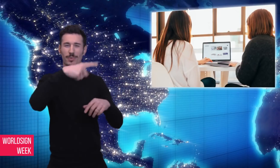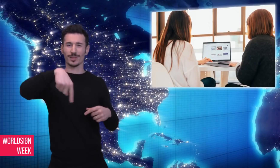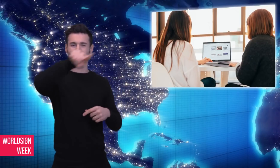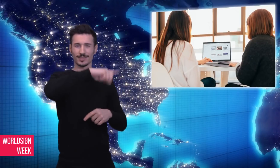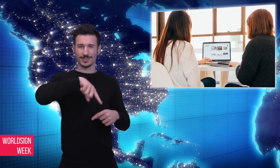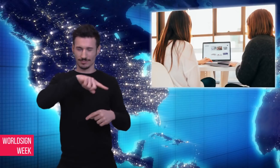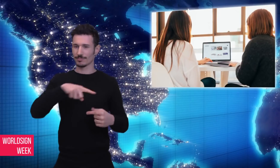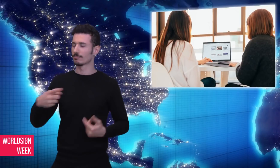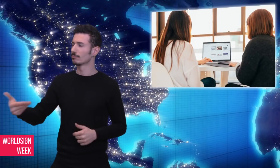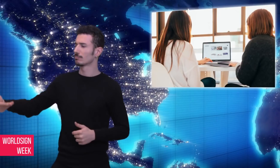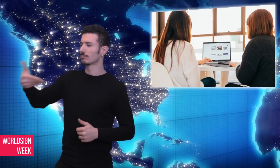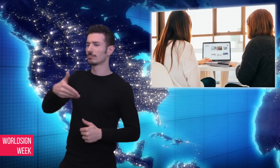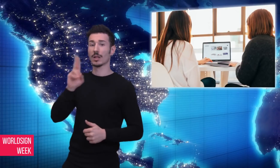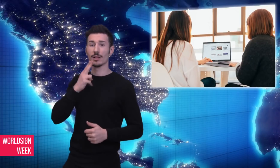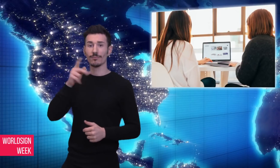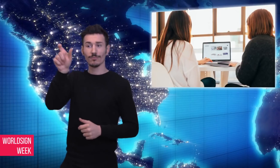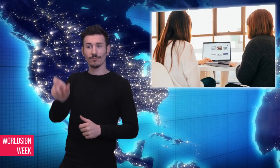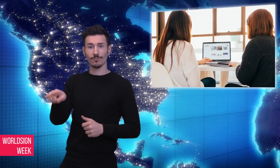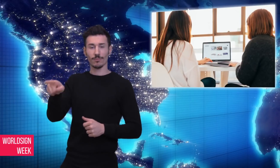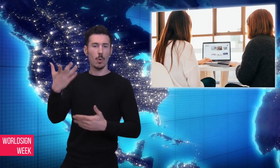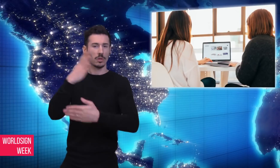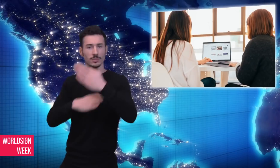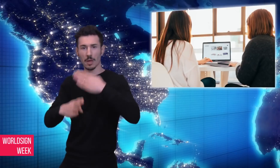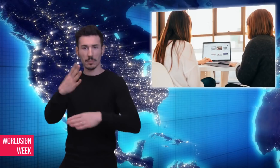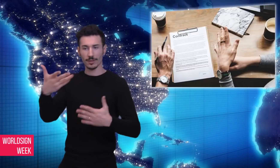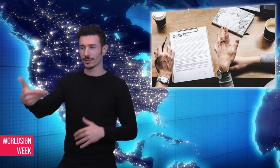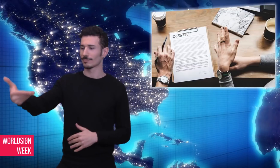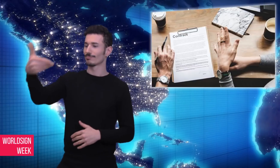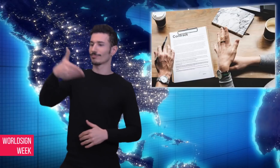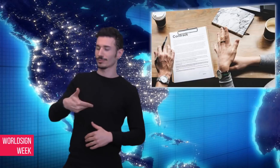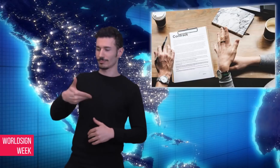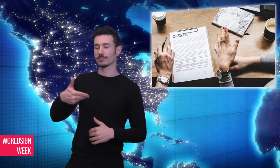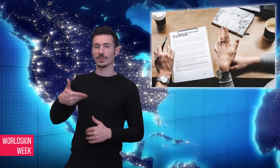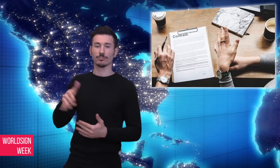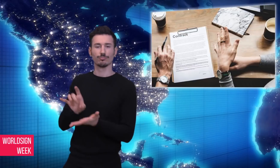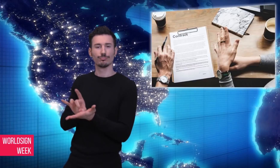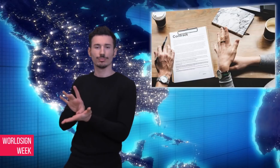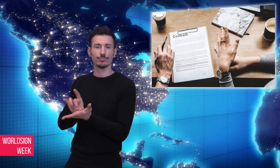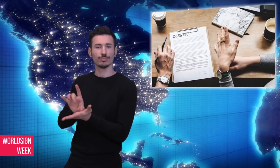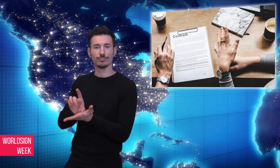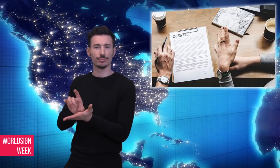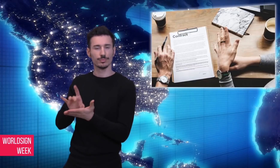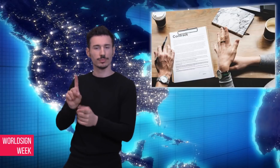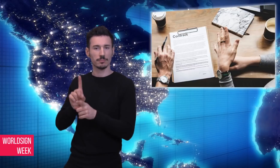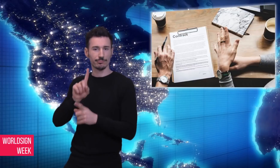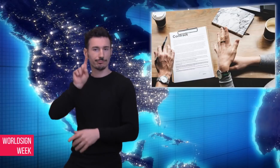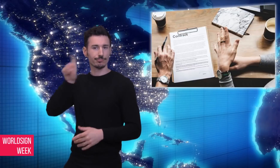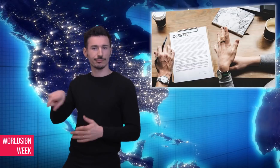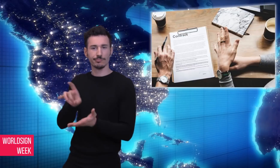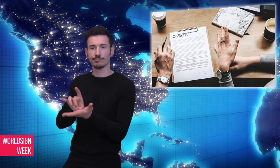the federal law, American with Disabilities Act (ADA) is